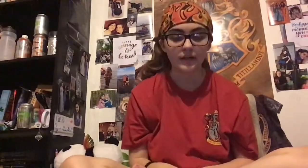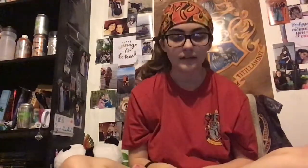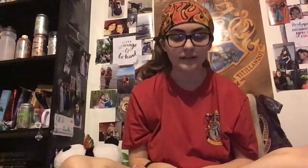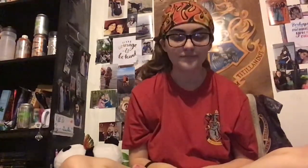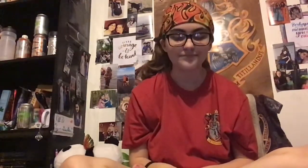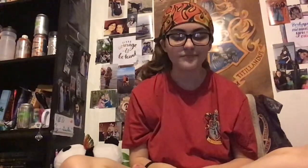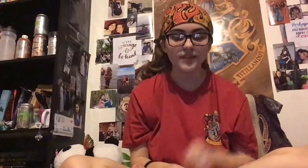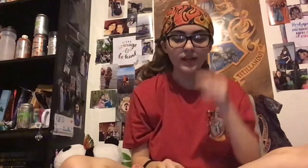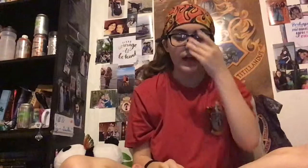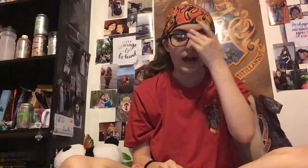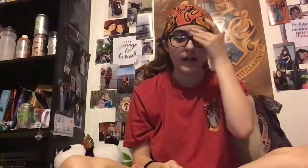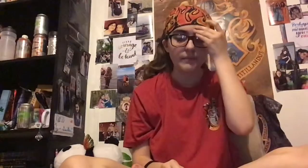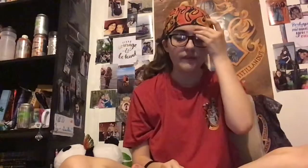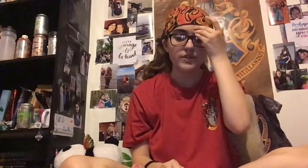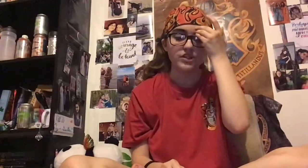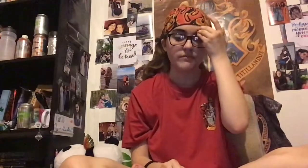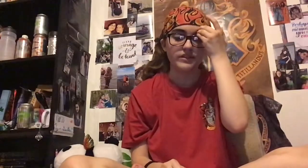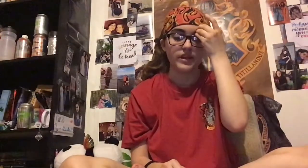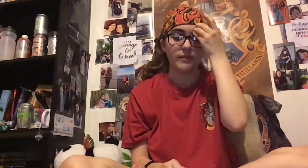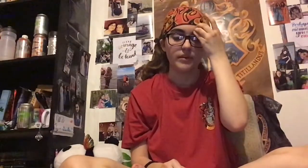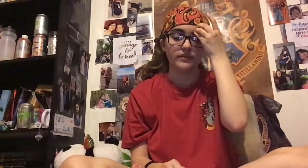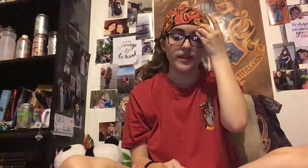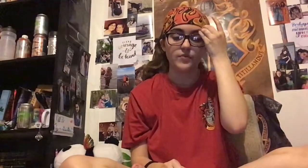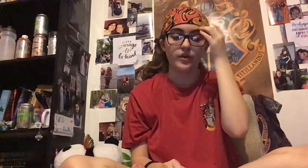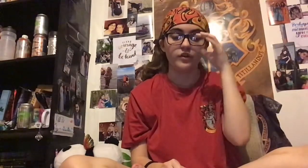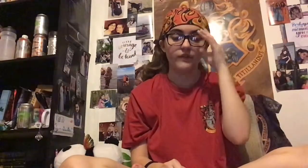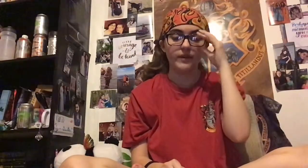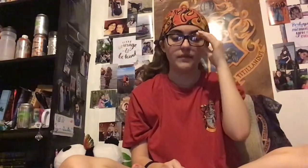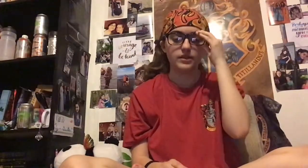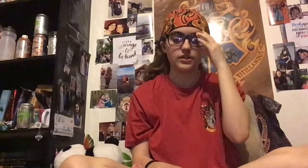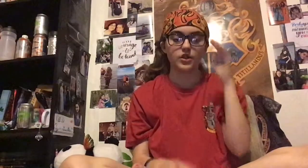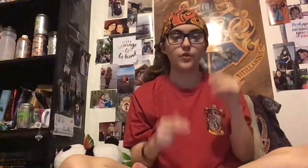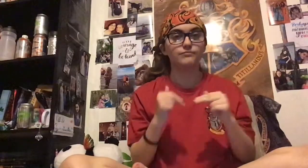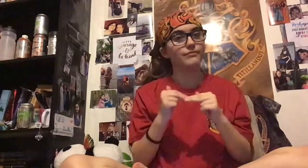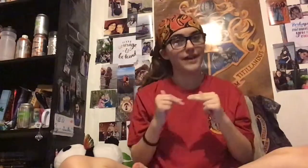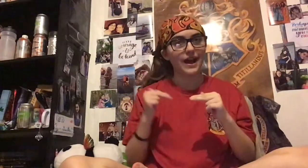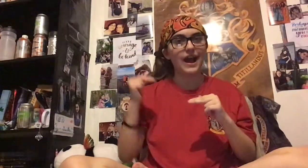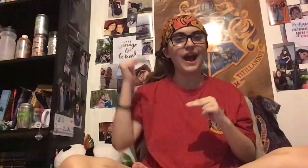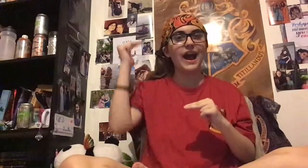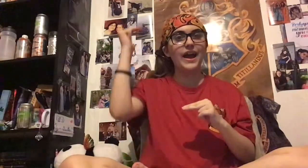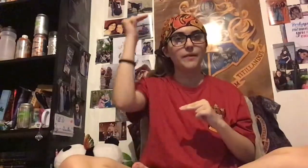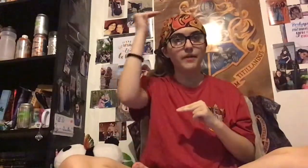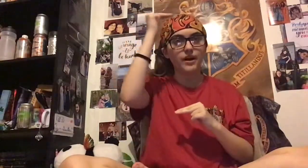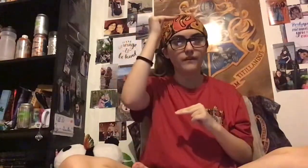Um high above the chimney tops, that's where you'll find me. So high above